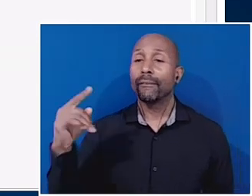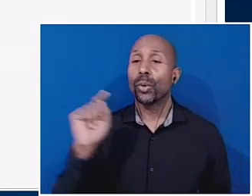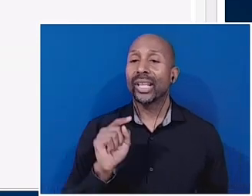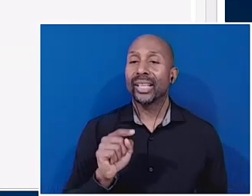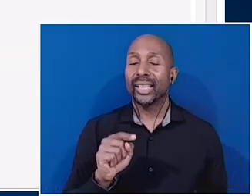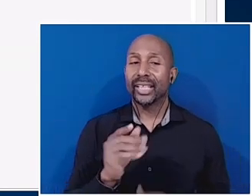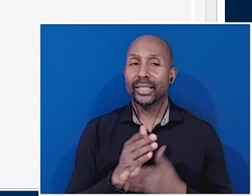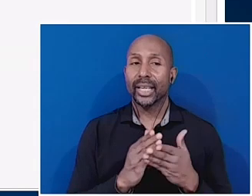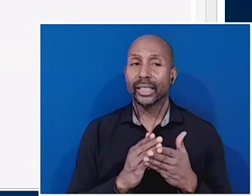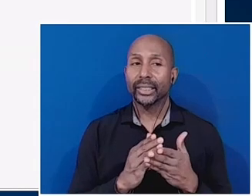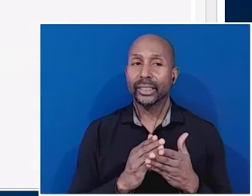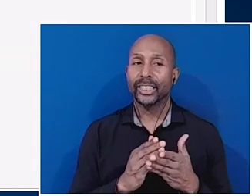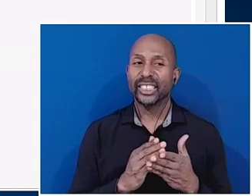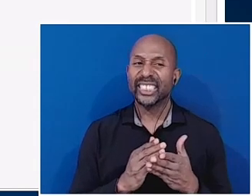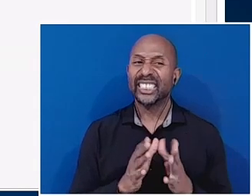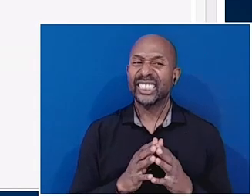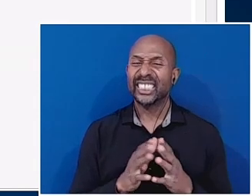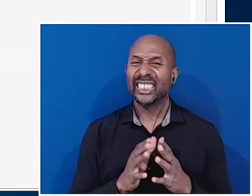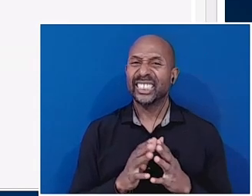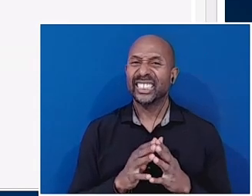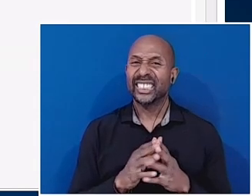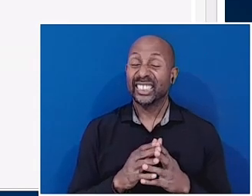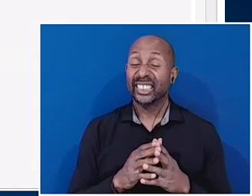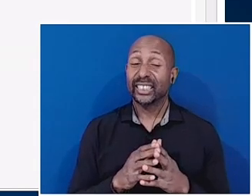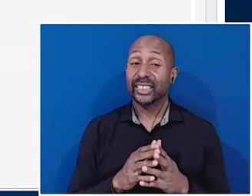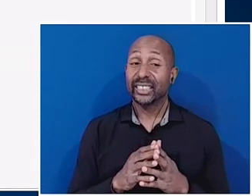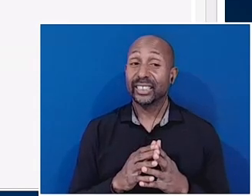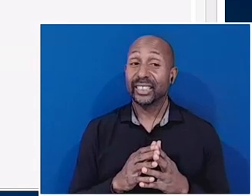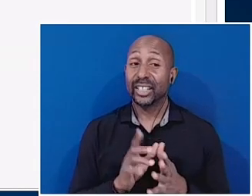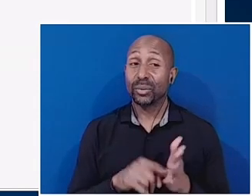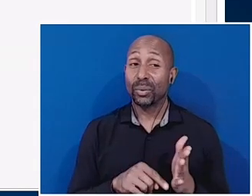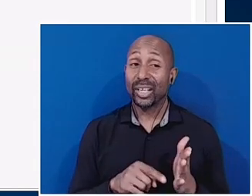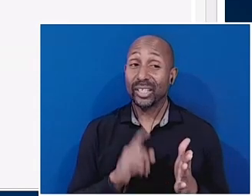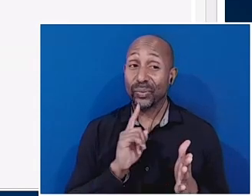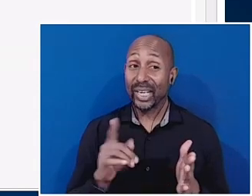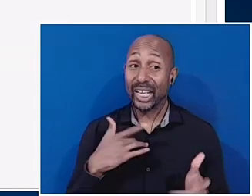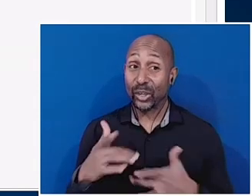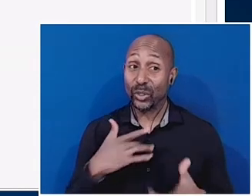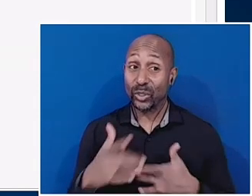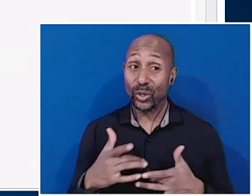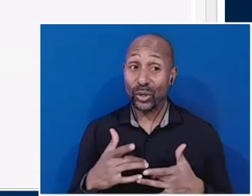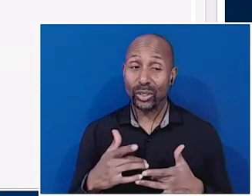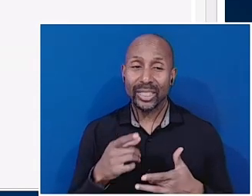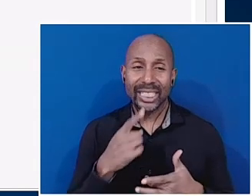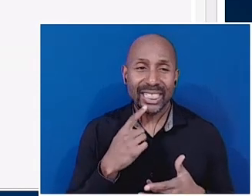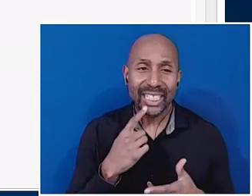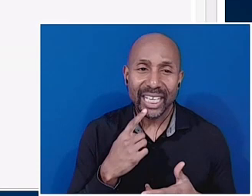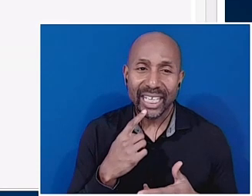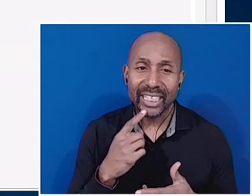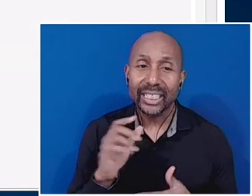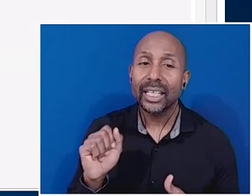part is subject to a negative action over the past three years.